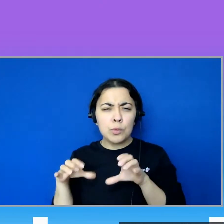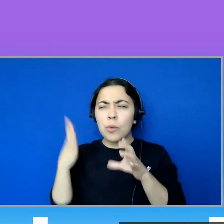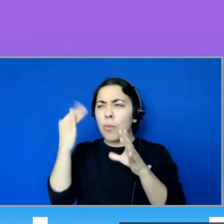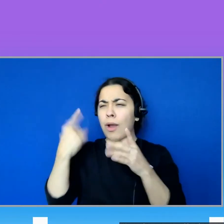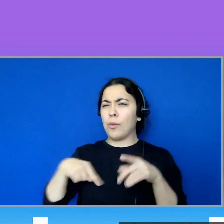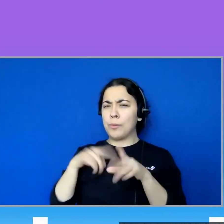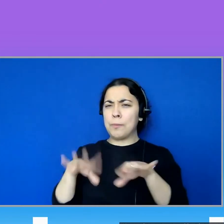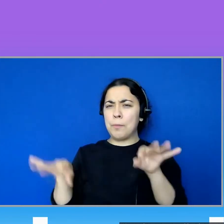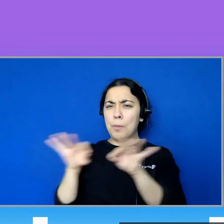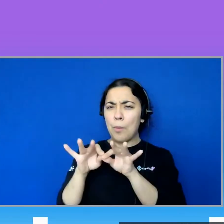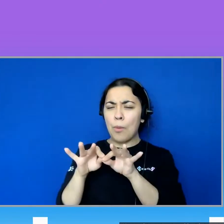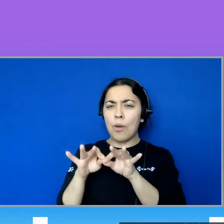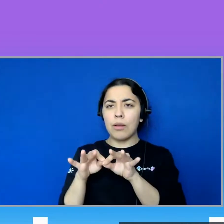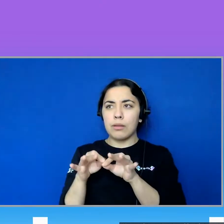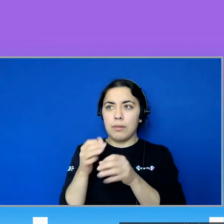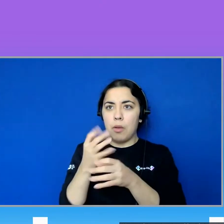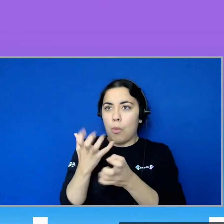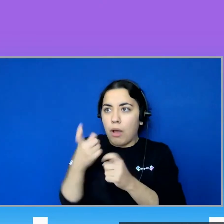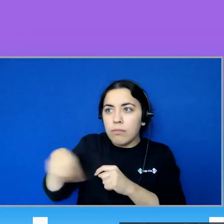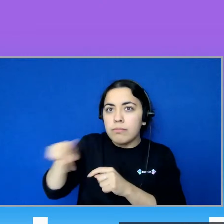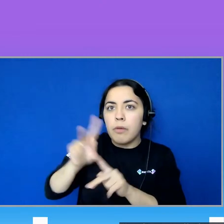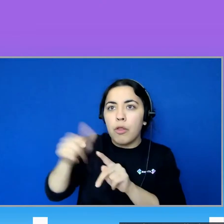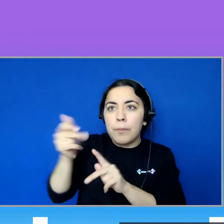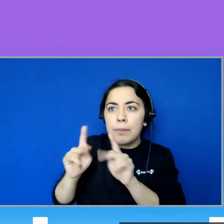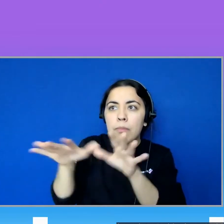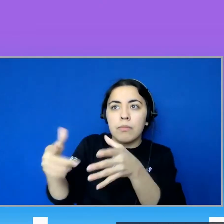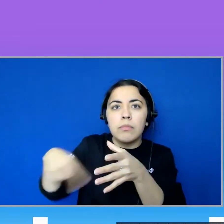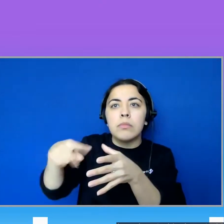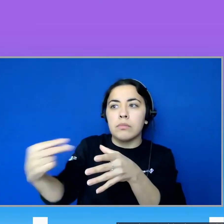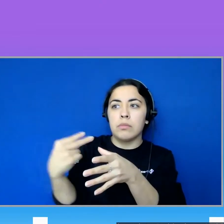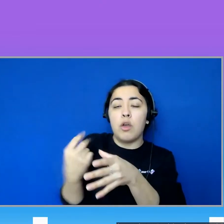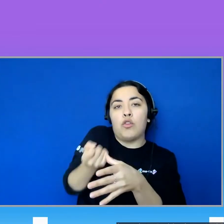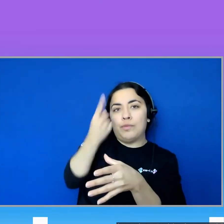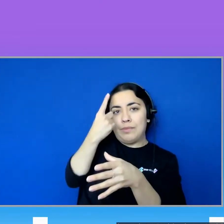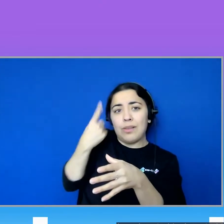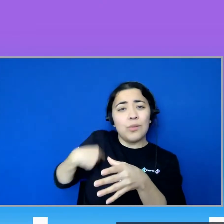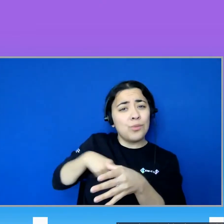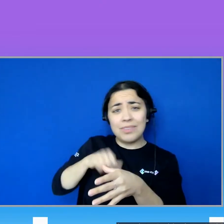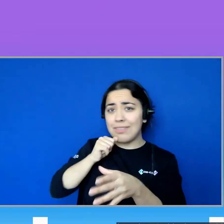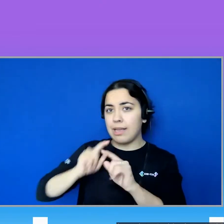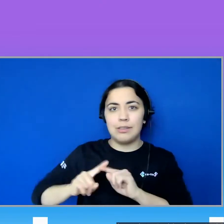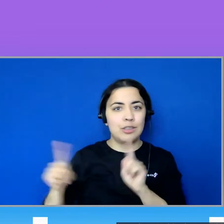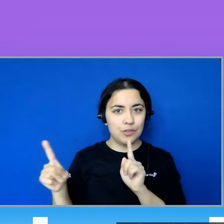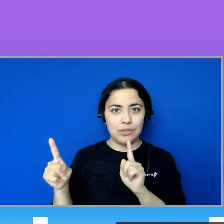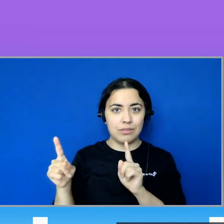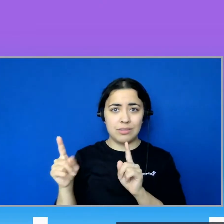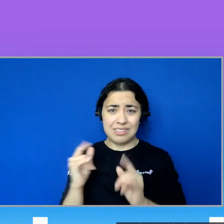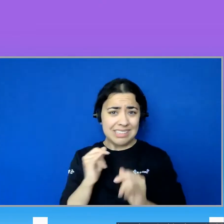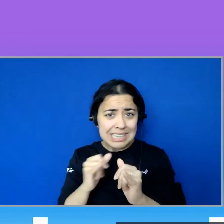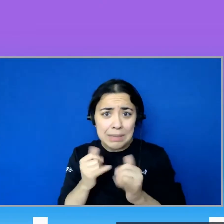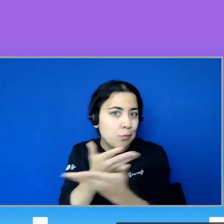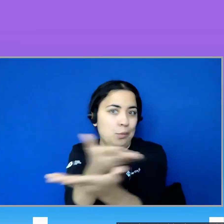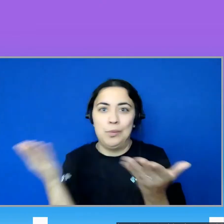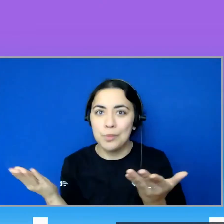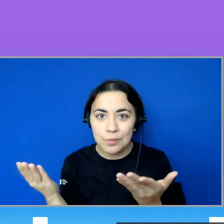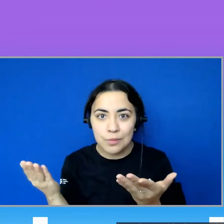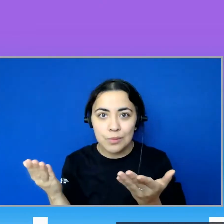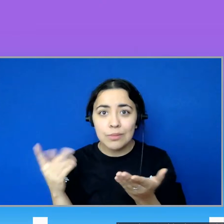why we matter, and make people understand we're no different